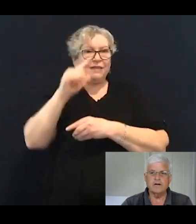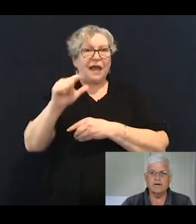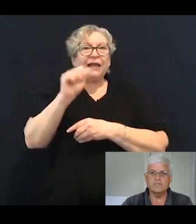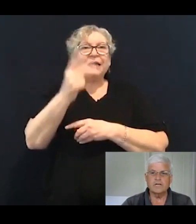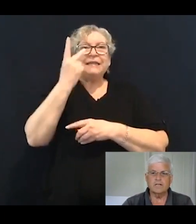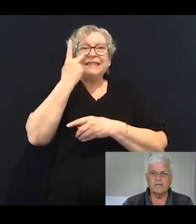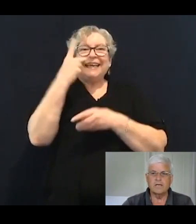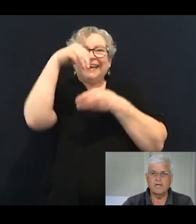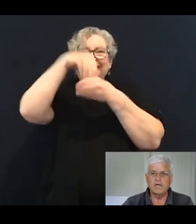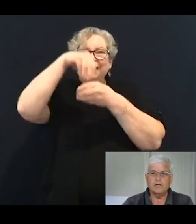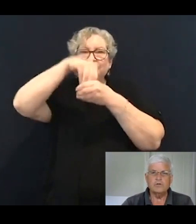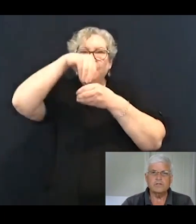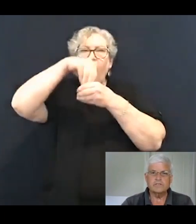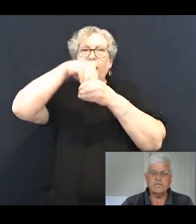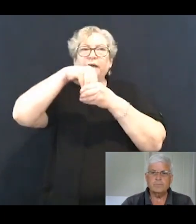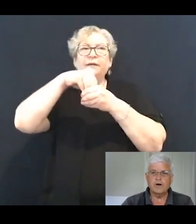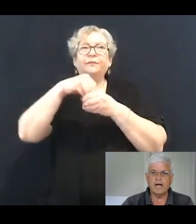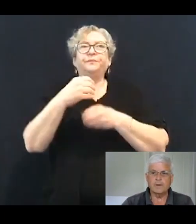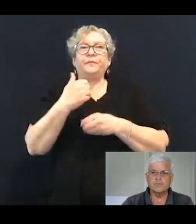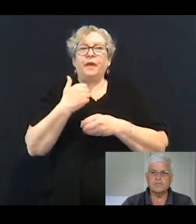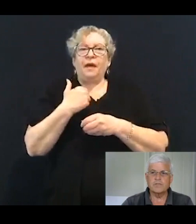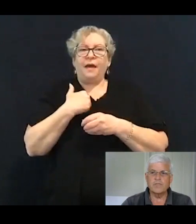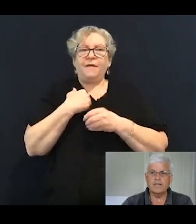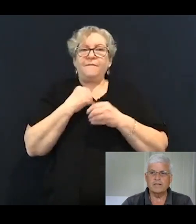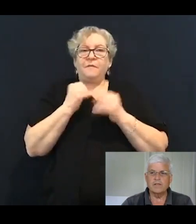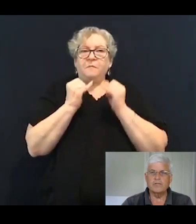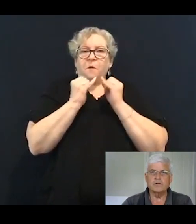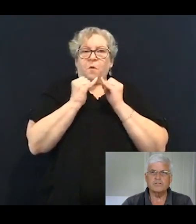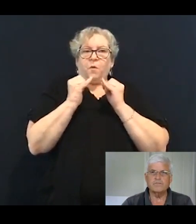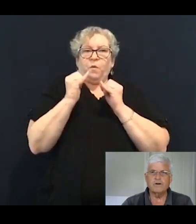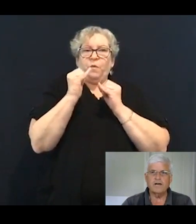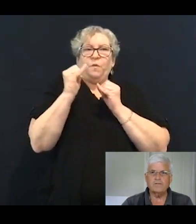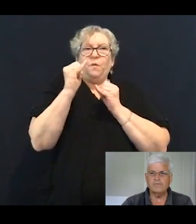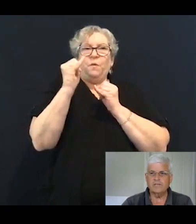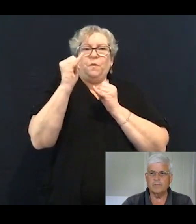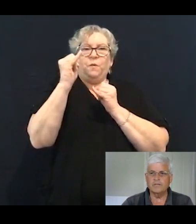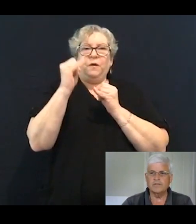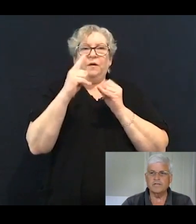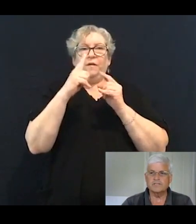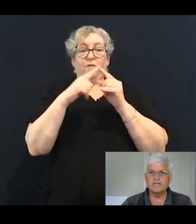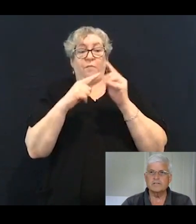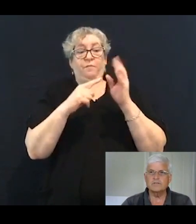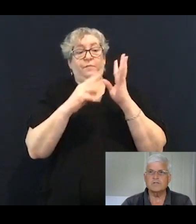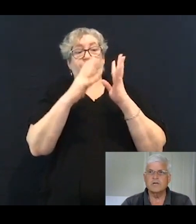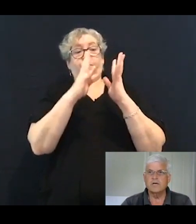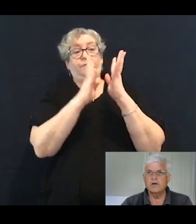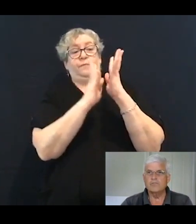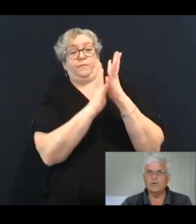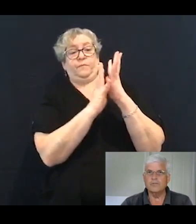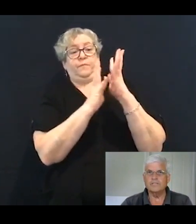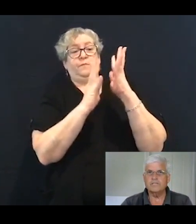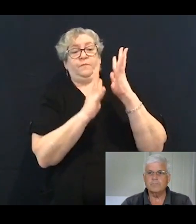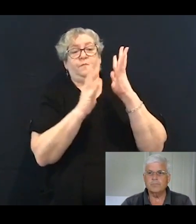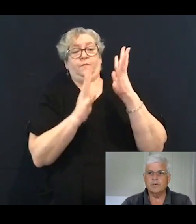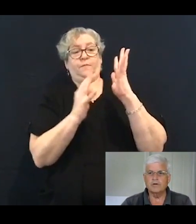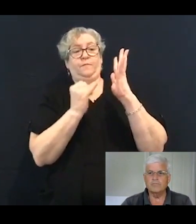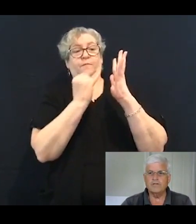you can see perhaps that there is a fine filament that extends from the tip of each cilium